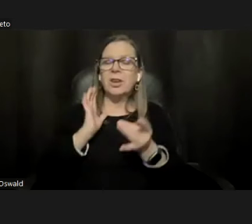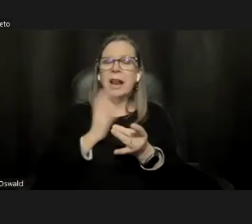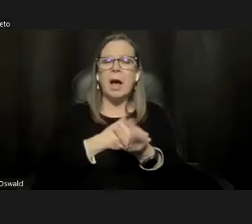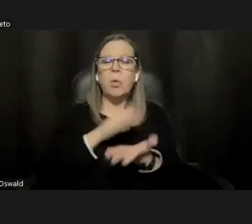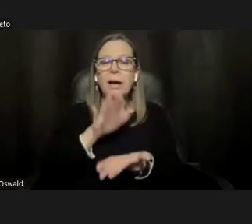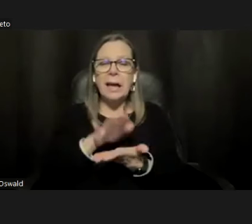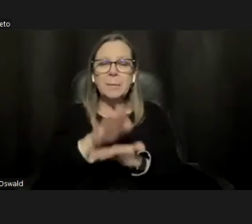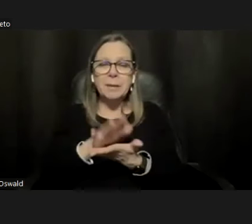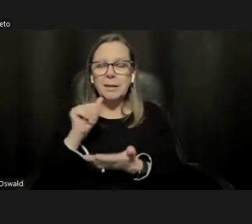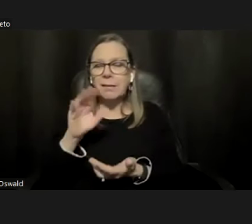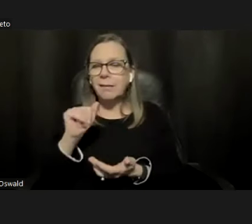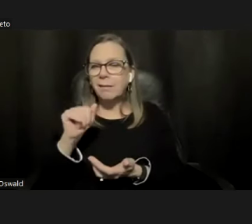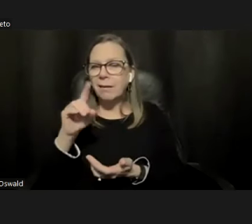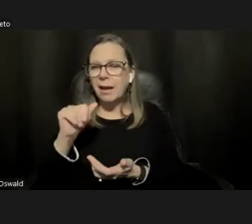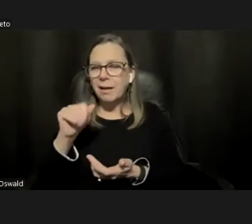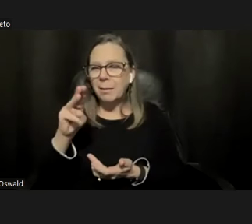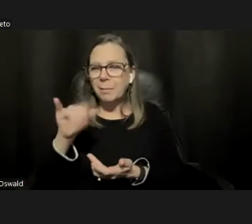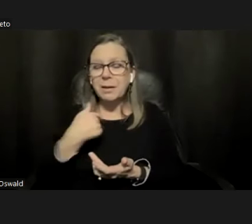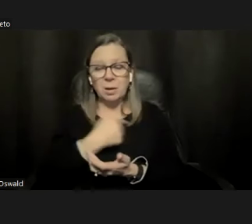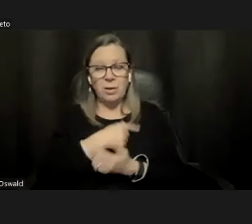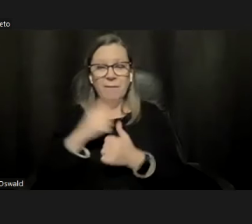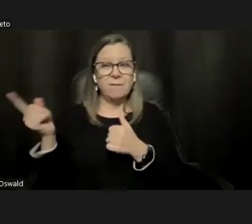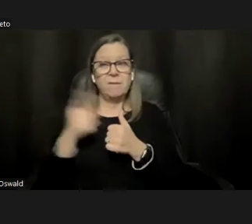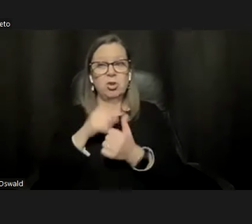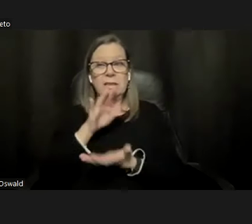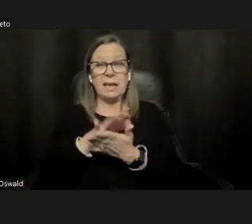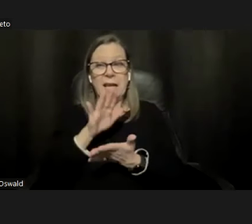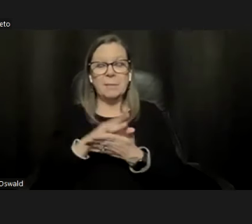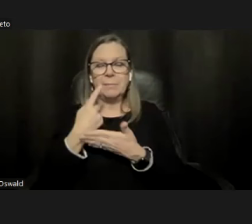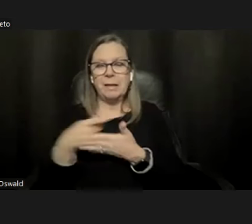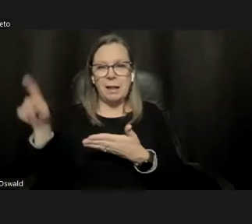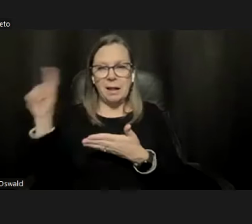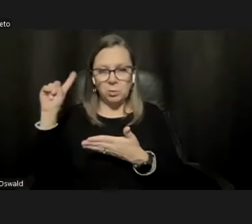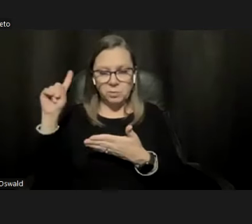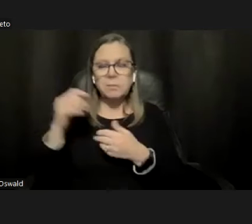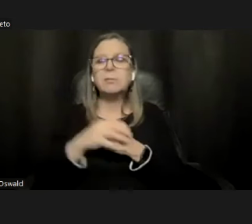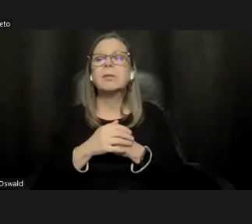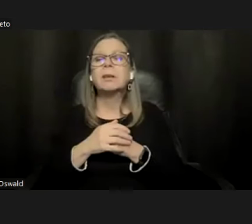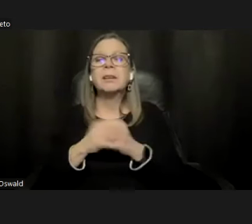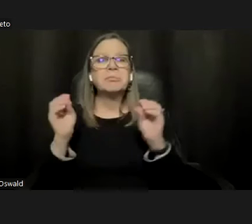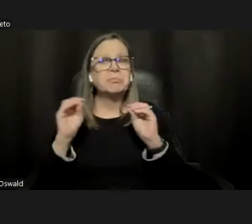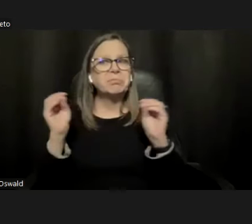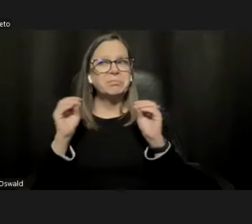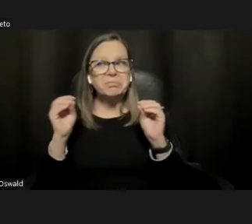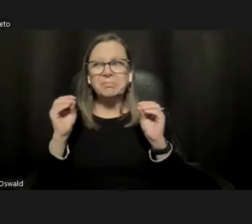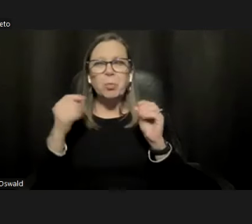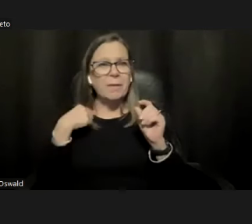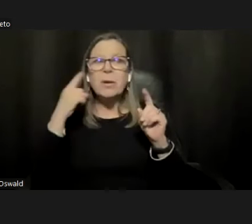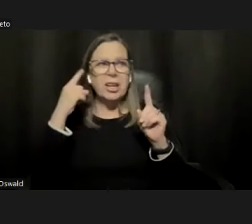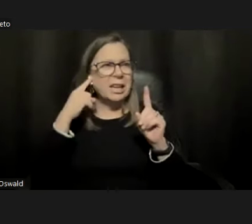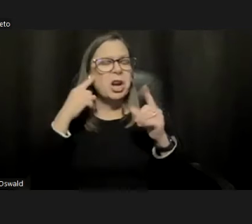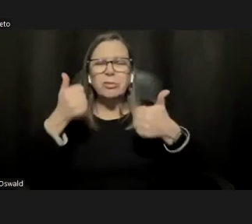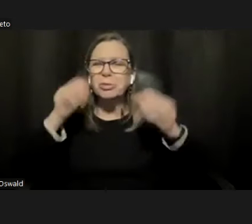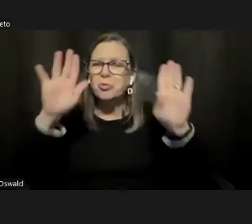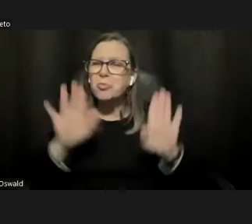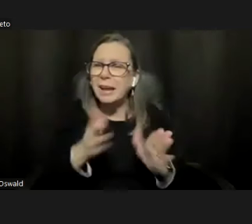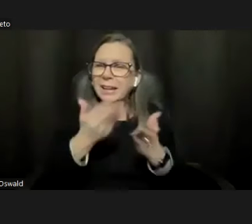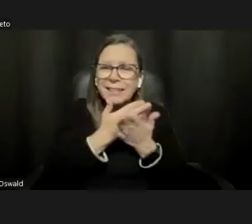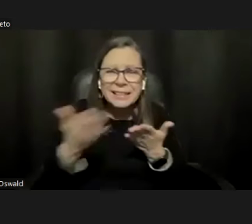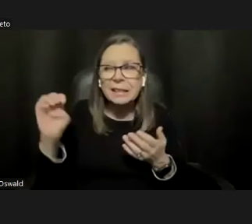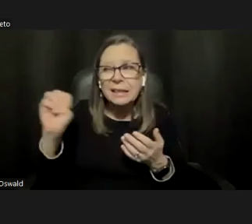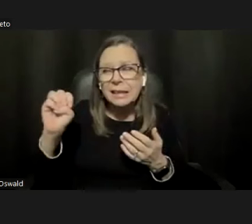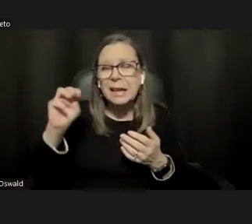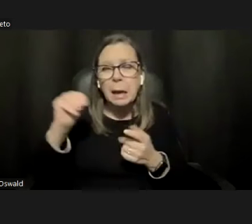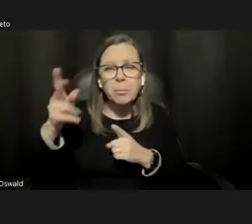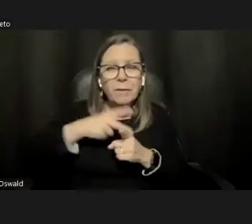The Academy was last week and we have fabulous things about the management Academy.